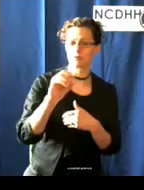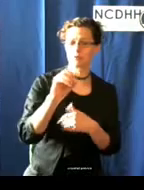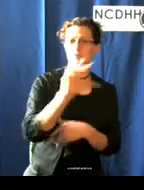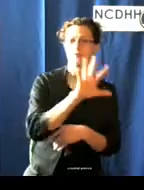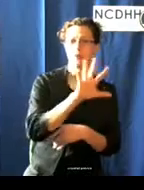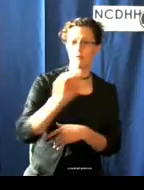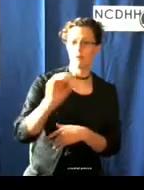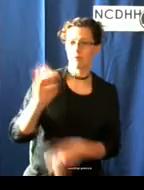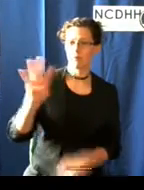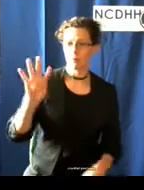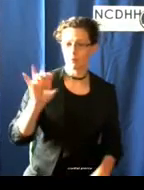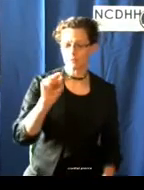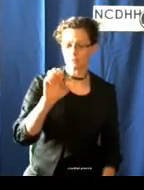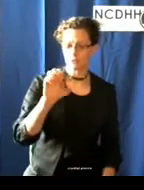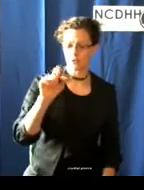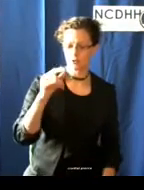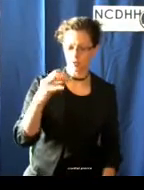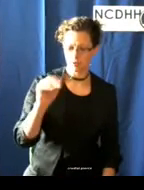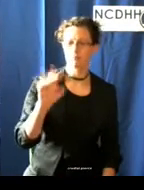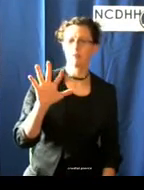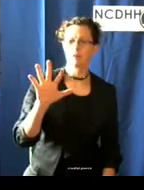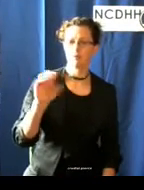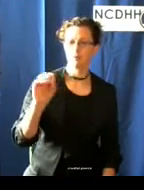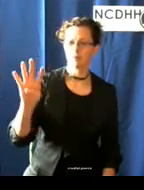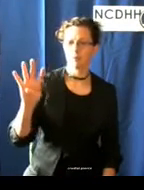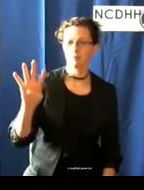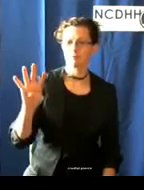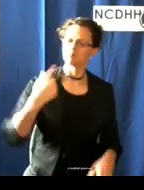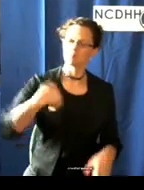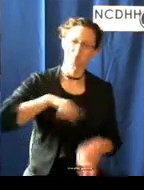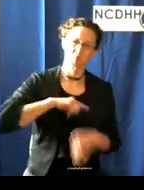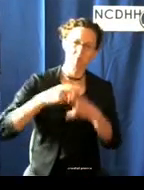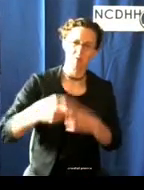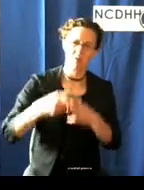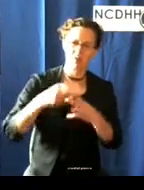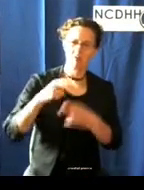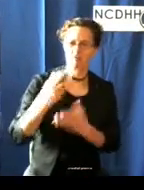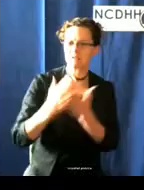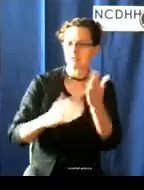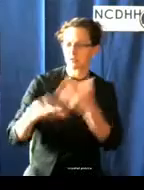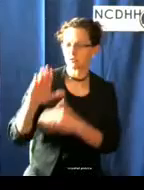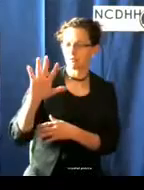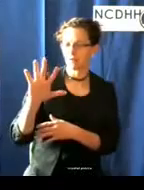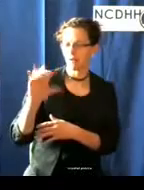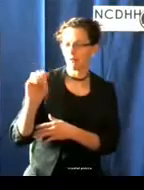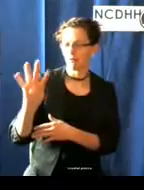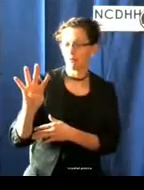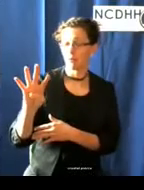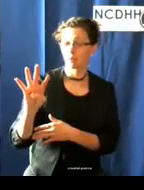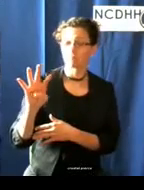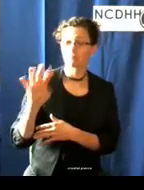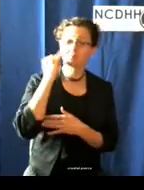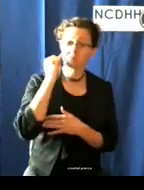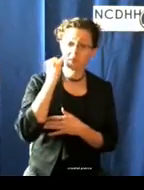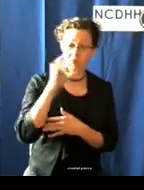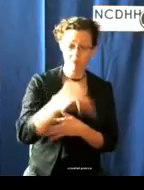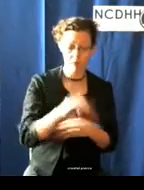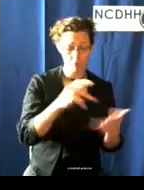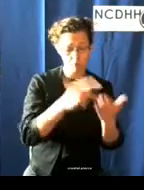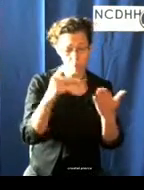AND BASICALLY IT SAYS THAT IF YOU RECEIVE FEDERAL FUNDS YOU ARE PROHIBITED FROM DISCRIMINATING IN PROGRAMS OR ACTIVITIES